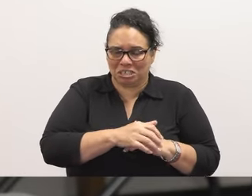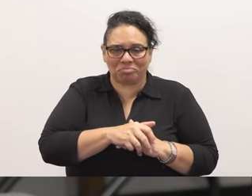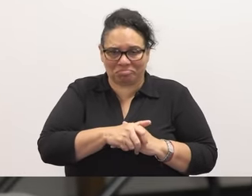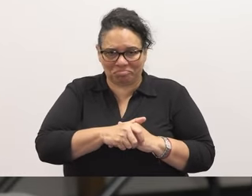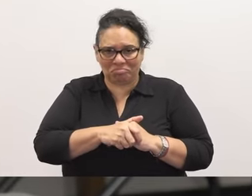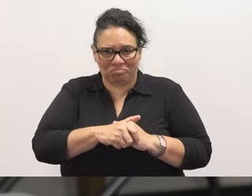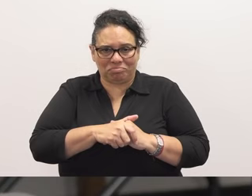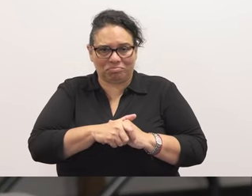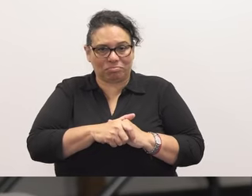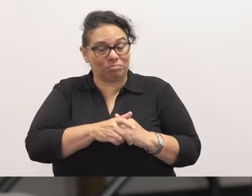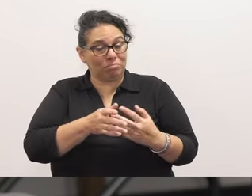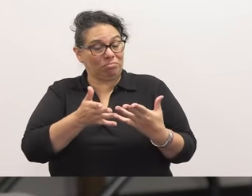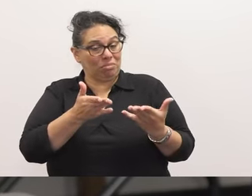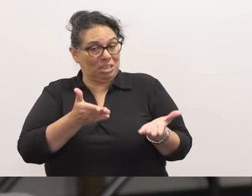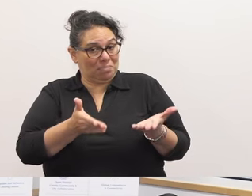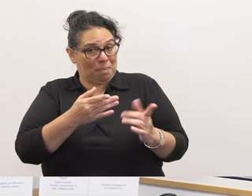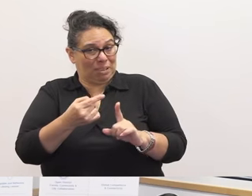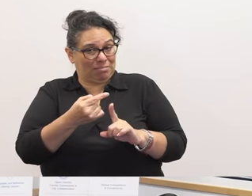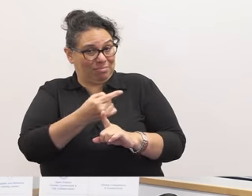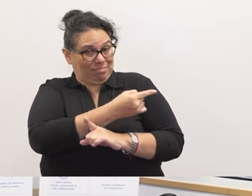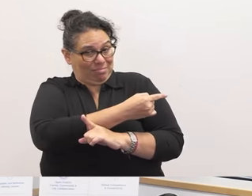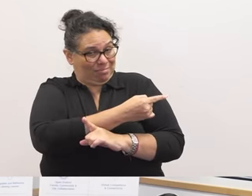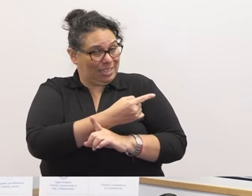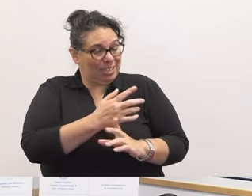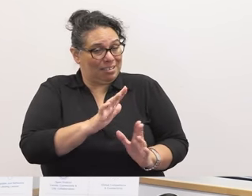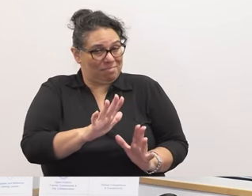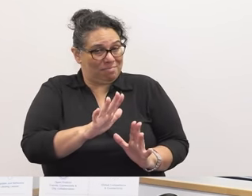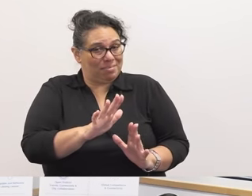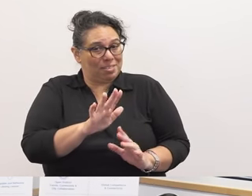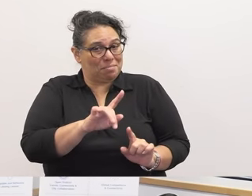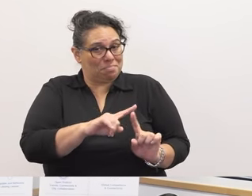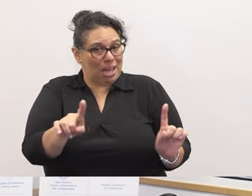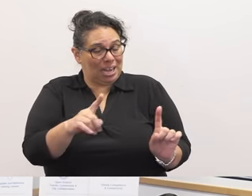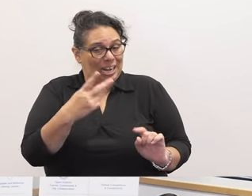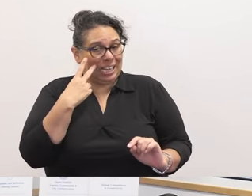Oh, and maybe this gets us off track a little bit. I see that happening with goal four